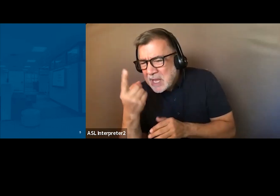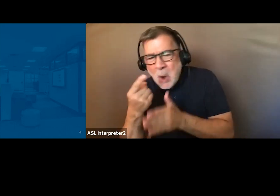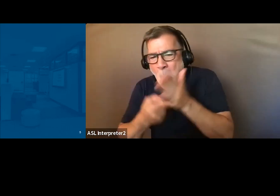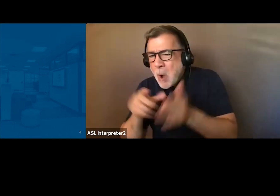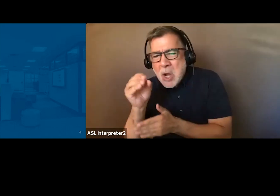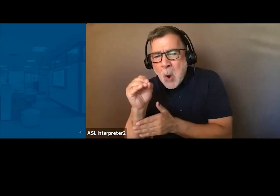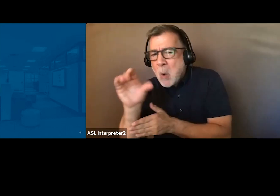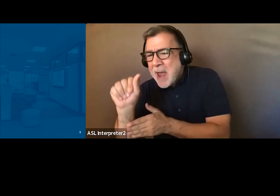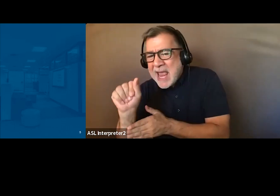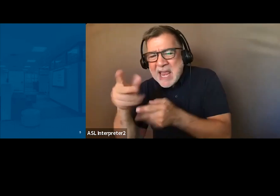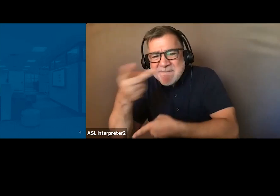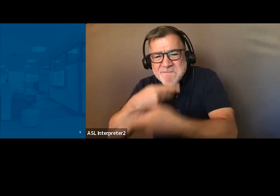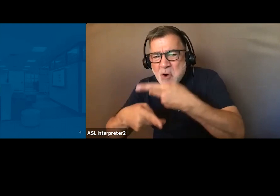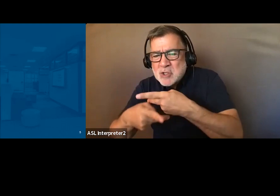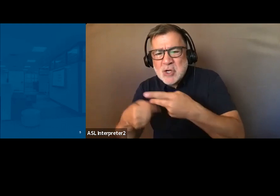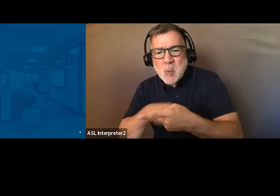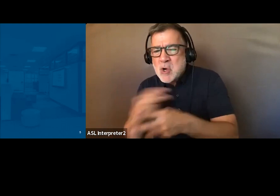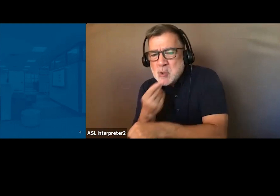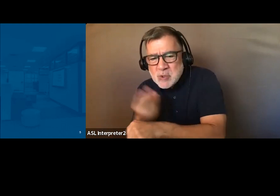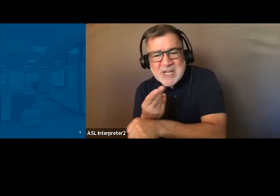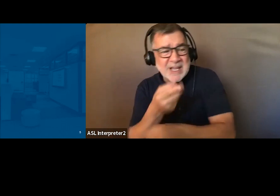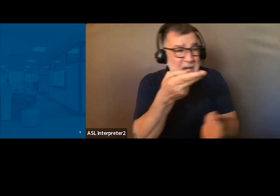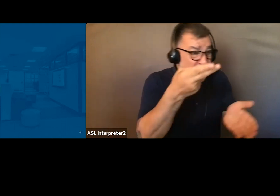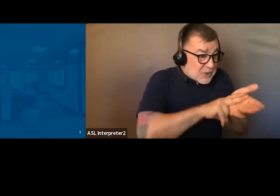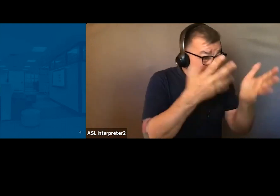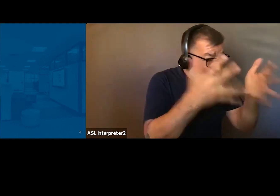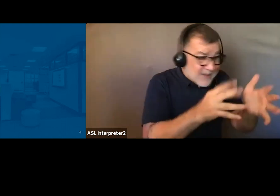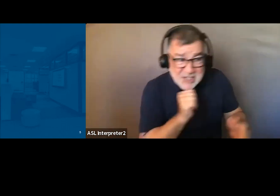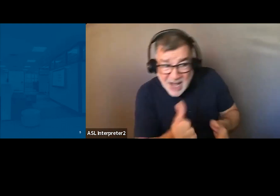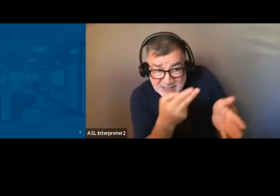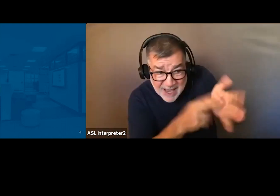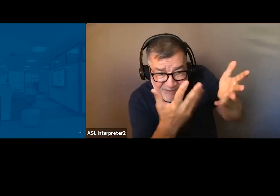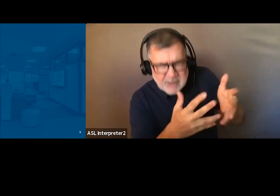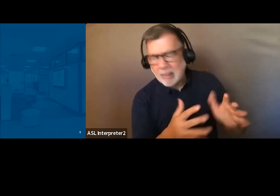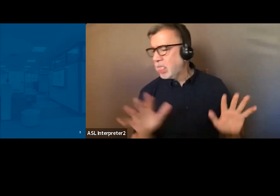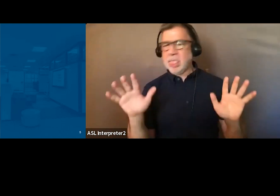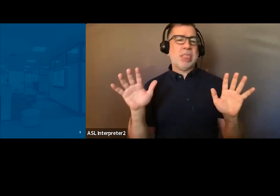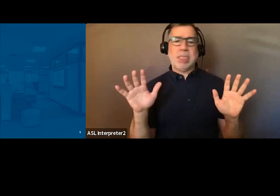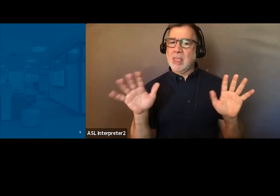or where did it go or did you sign it or not? Did we get it back or not? And it also gives you, as customers,